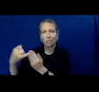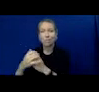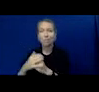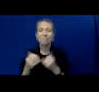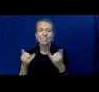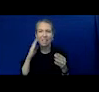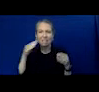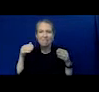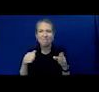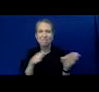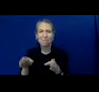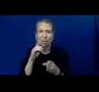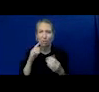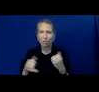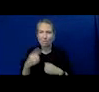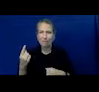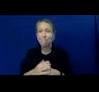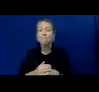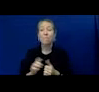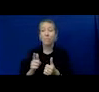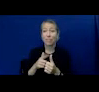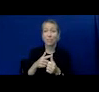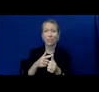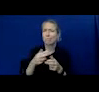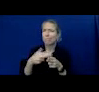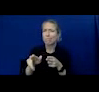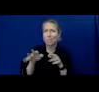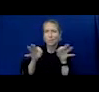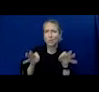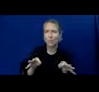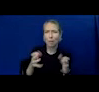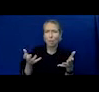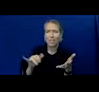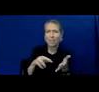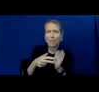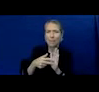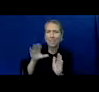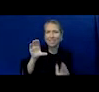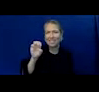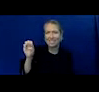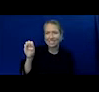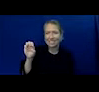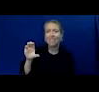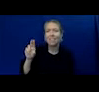First I'm going to give a short overview of customized employment. (pause). Hi, everyone. This is Beth. We are having a couple of technical difficulties with the video quality. Please sit tight, it will take us a minute. We don't want it to be blurry and pixelated for you the whole time.